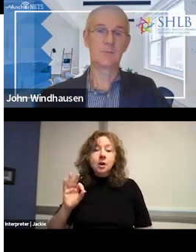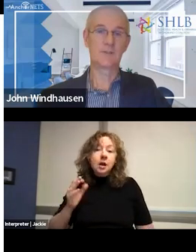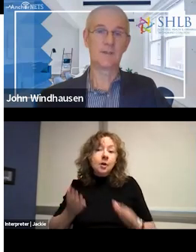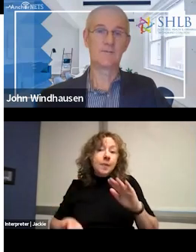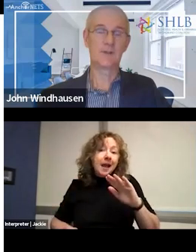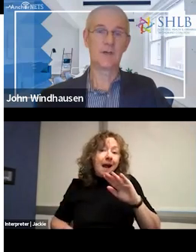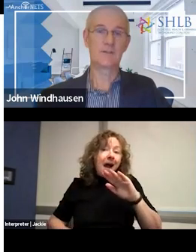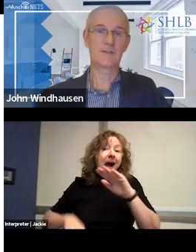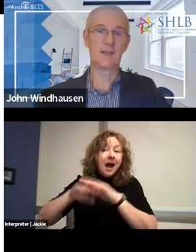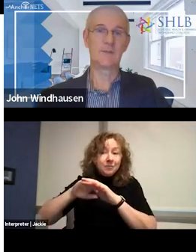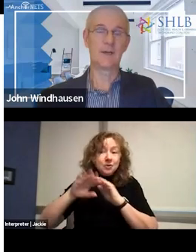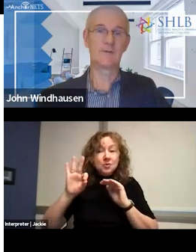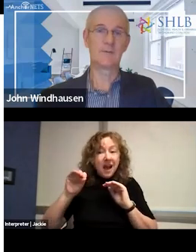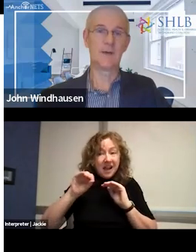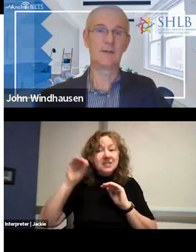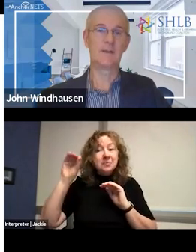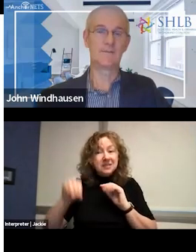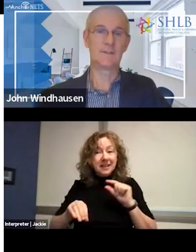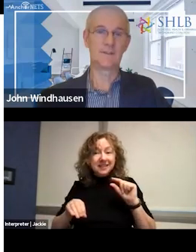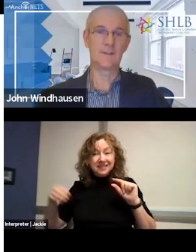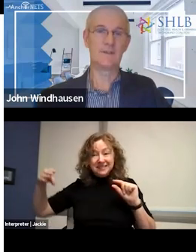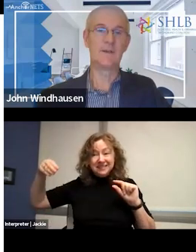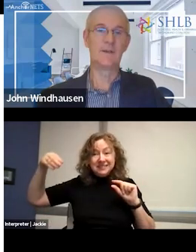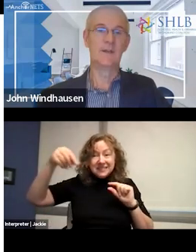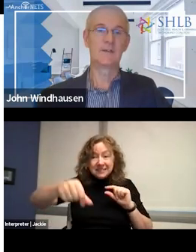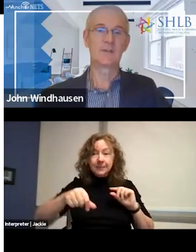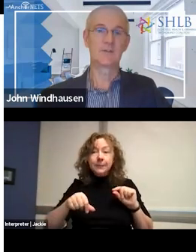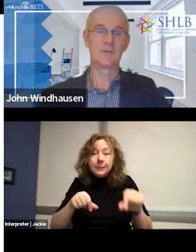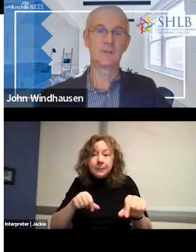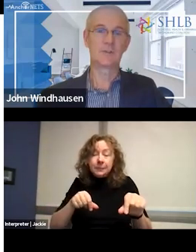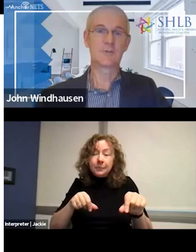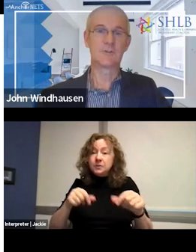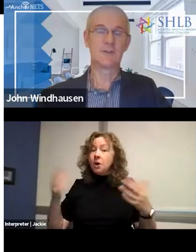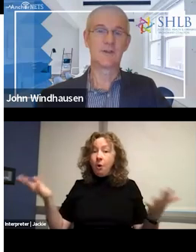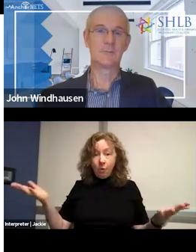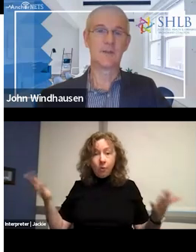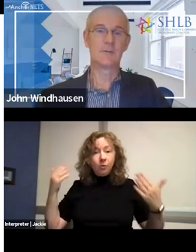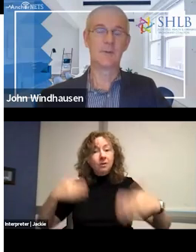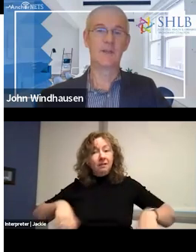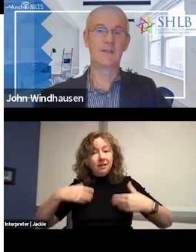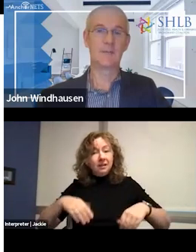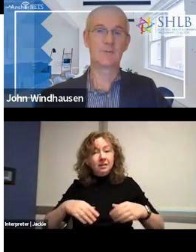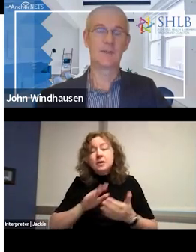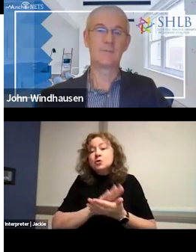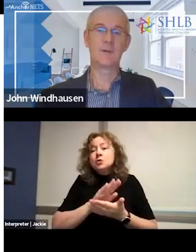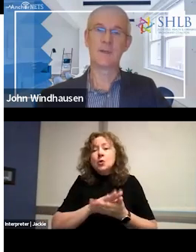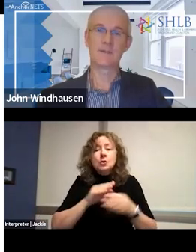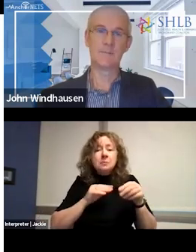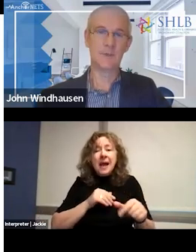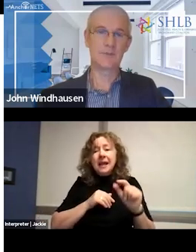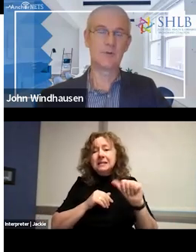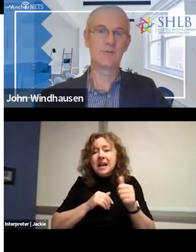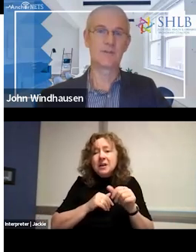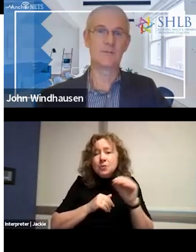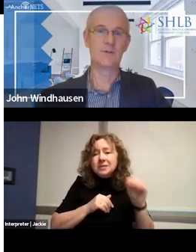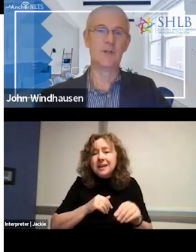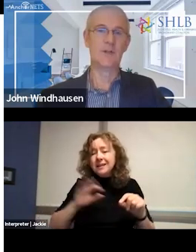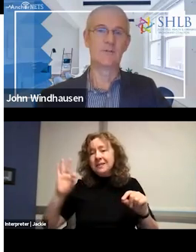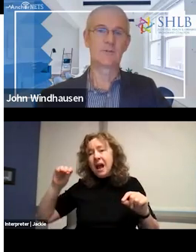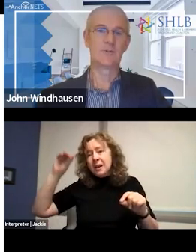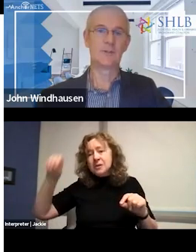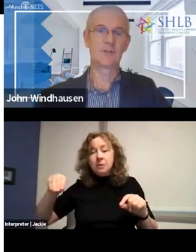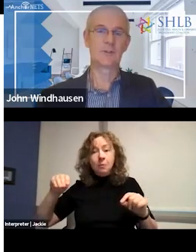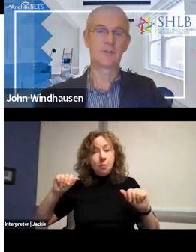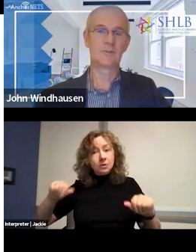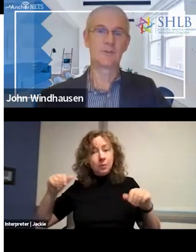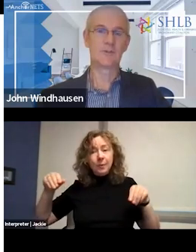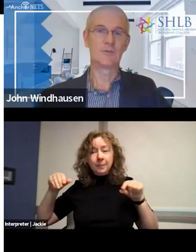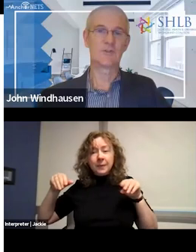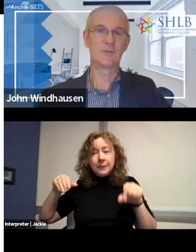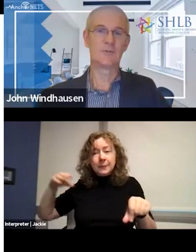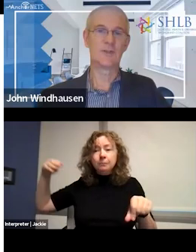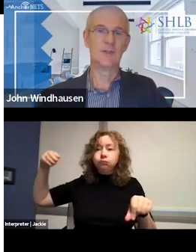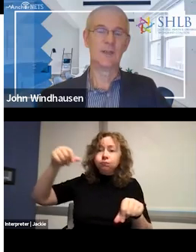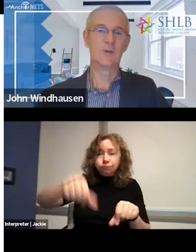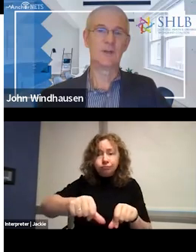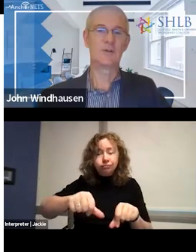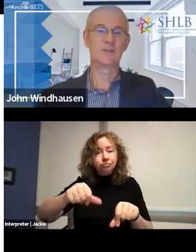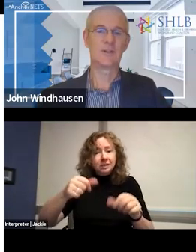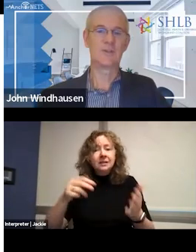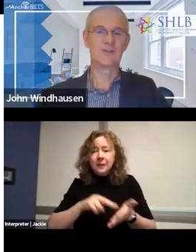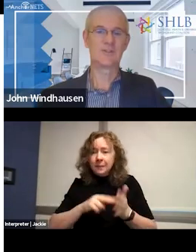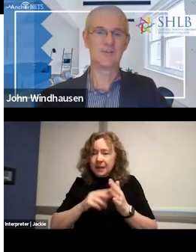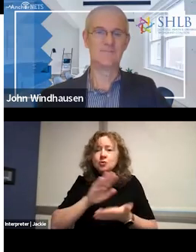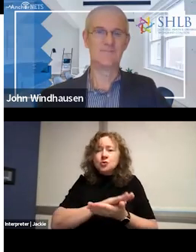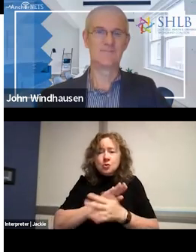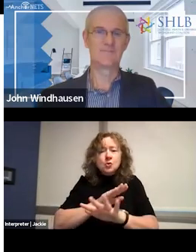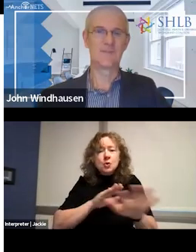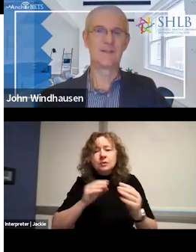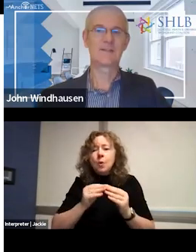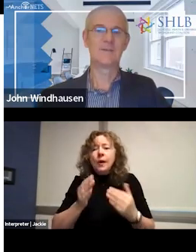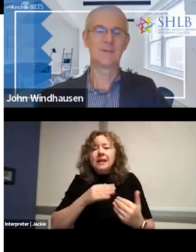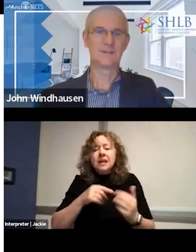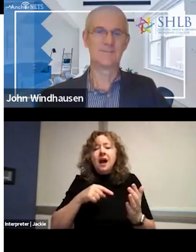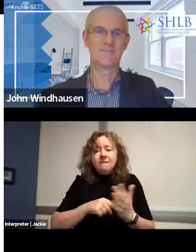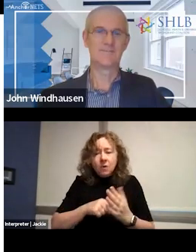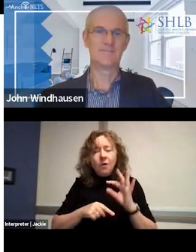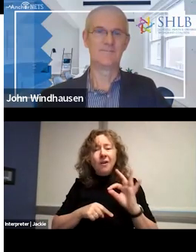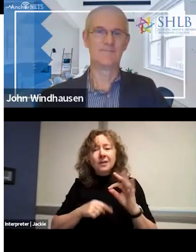John Windhausen: but it can go up to as high as 90% of the costs can be covered by the Fcc. So school districts would still have to pay the remaining 10%. But it makes it much more feasible for school districts to pursue this route, and we encourage them to do so.